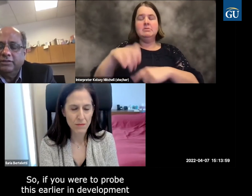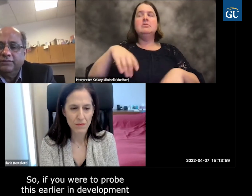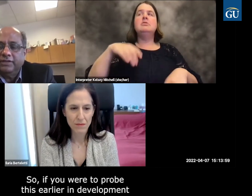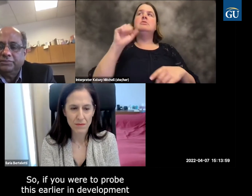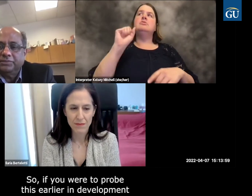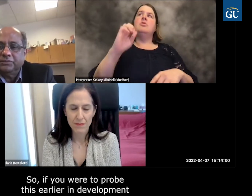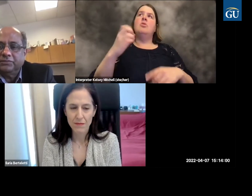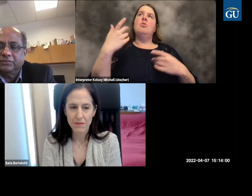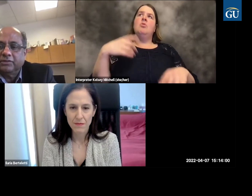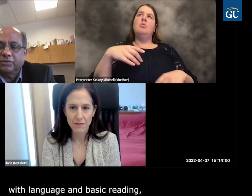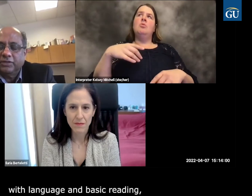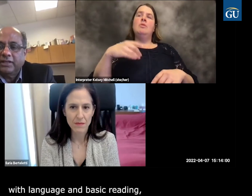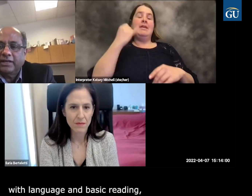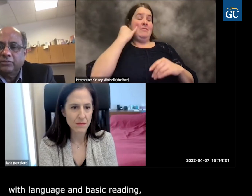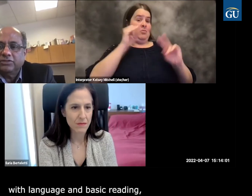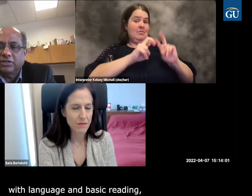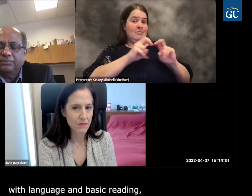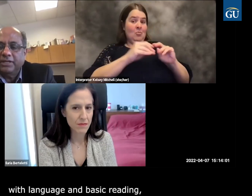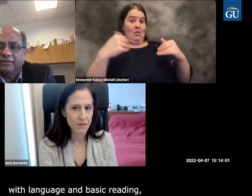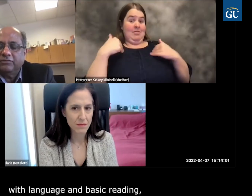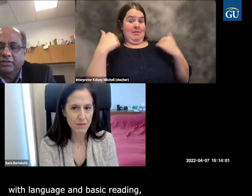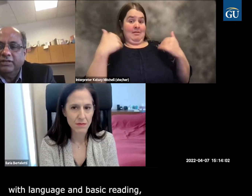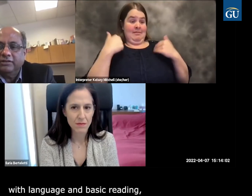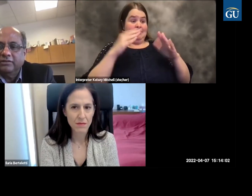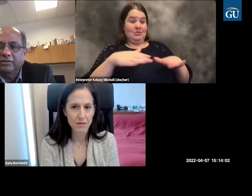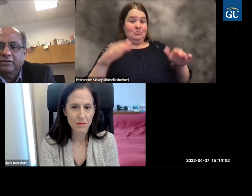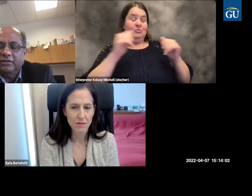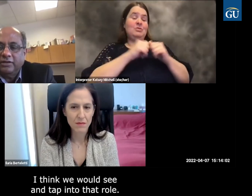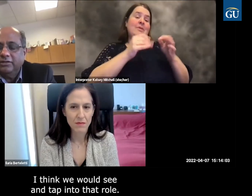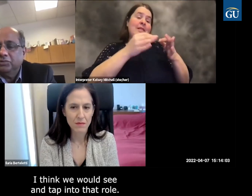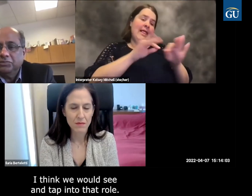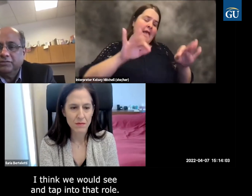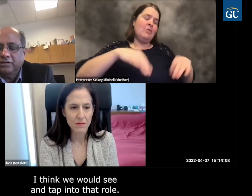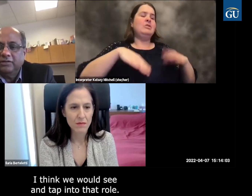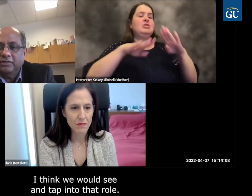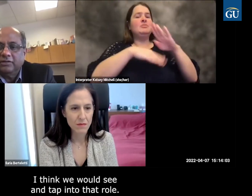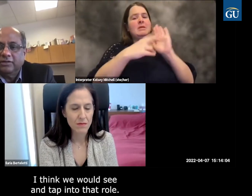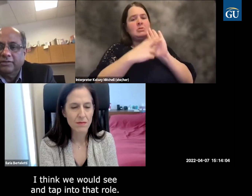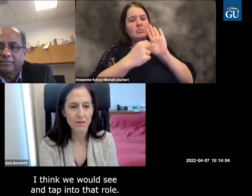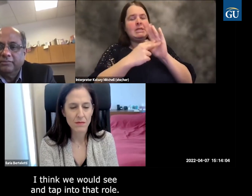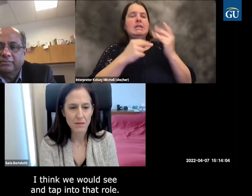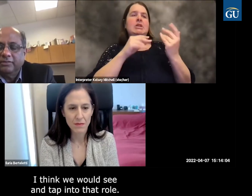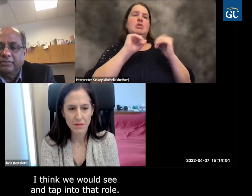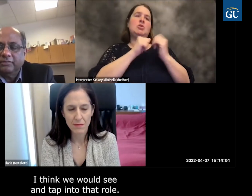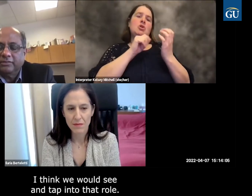development with language and basic reading i think we would see